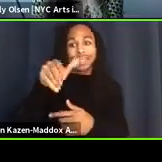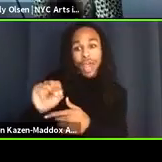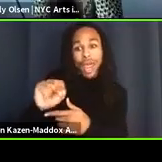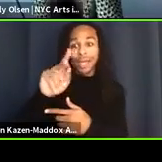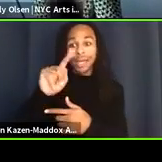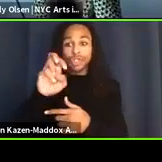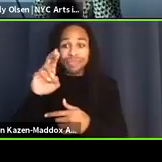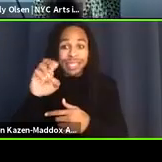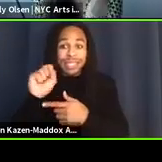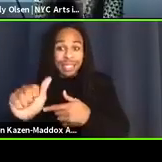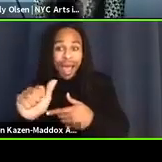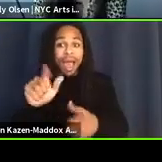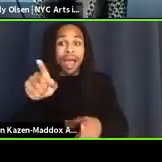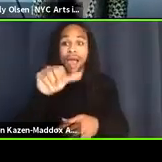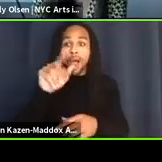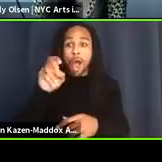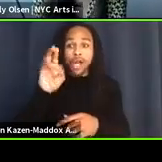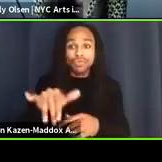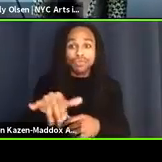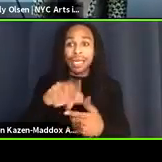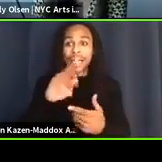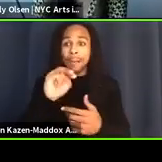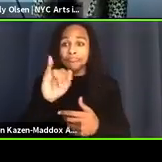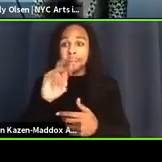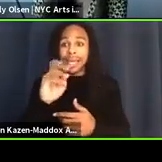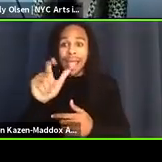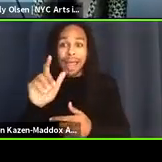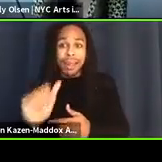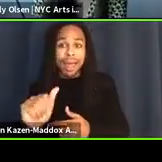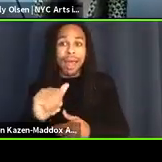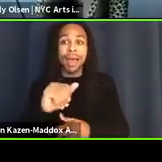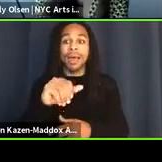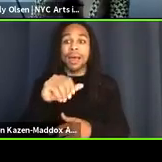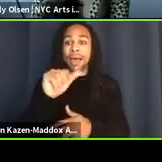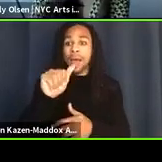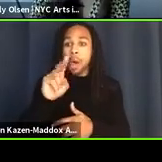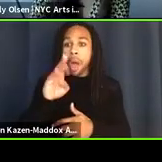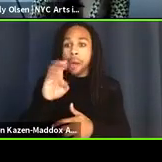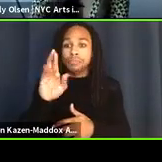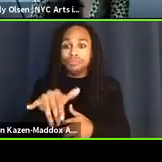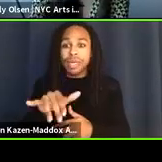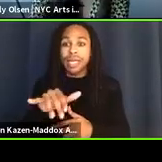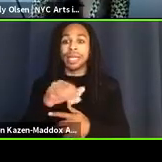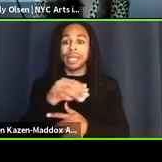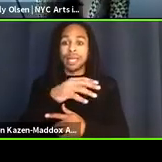it is changing a little bit how that artistic instruction is happening in relationship to